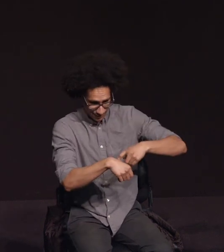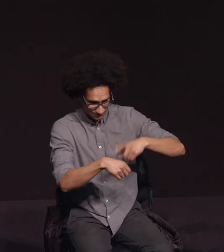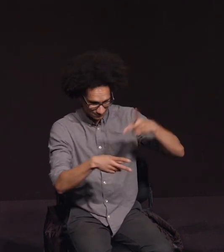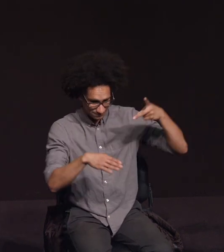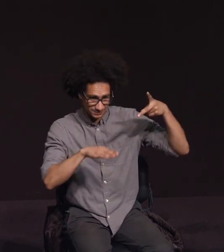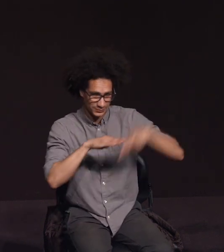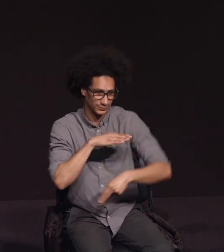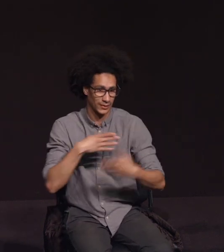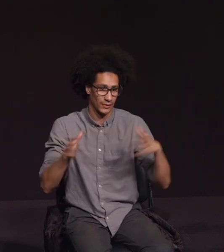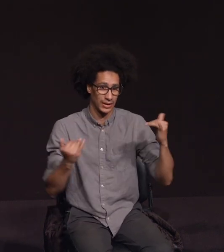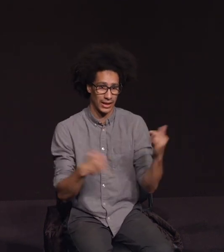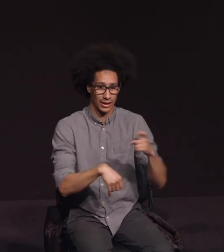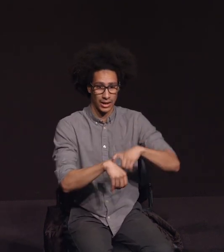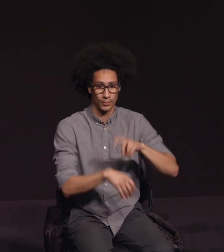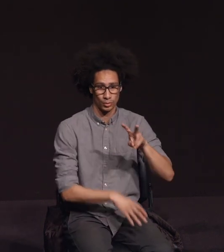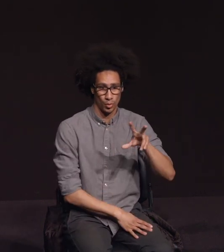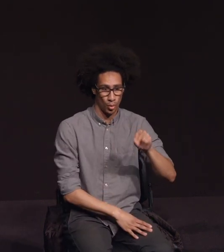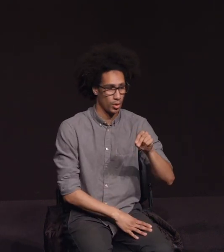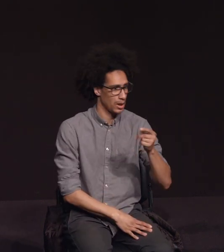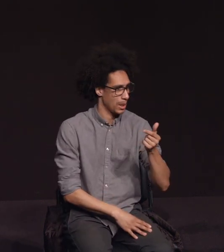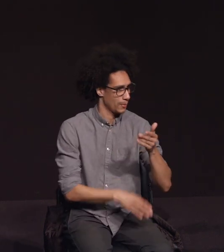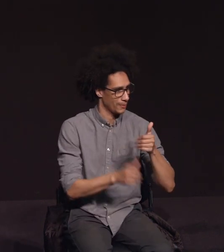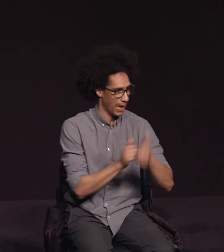It's 2:30--a little after 2:30.